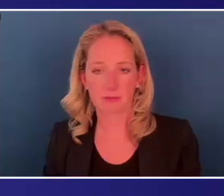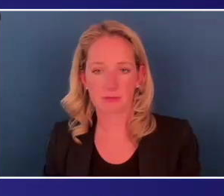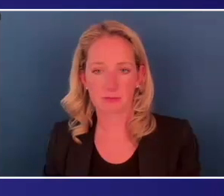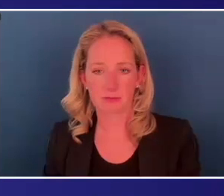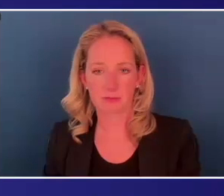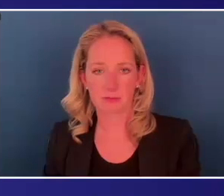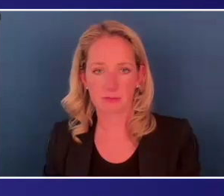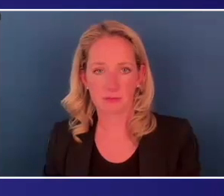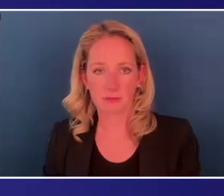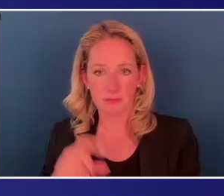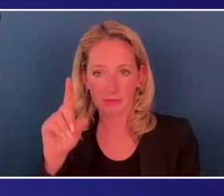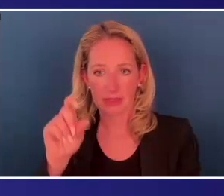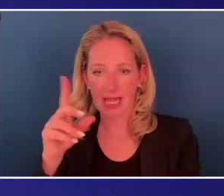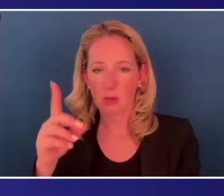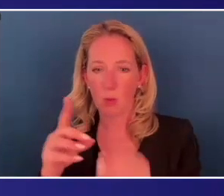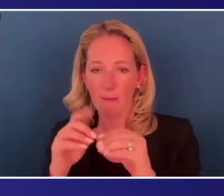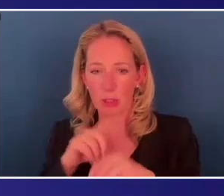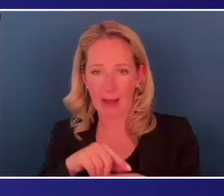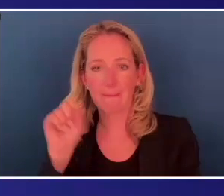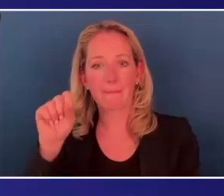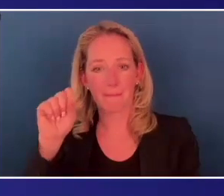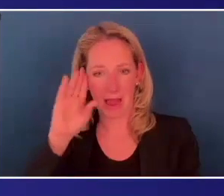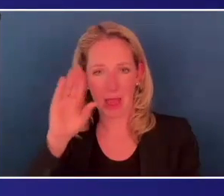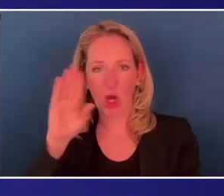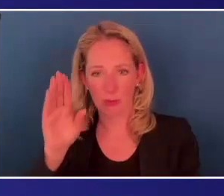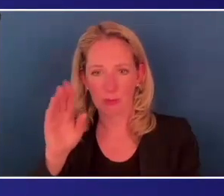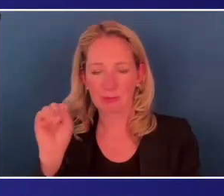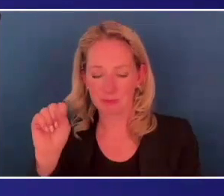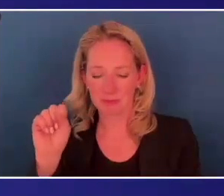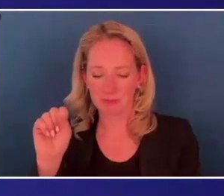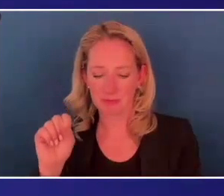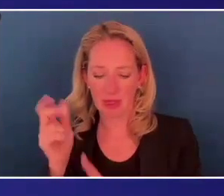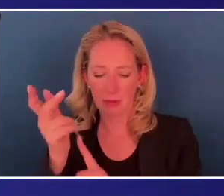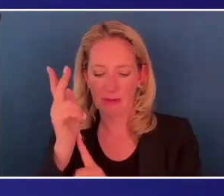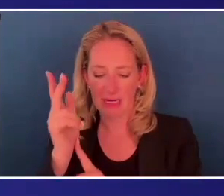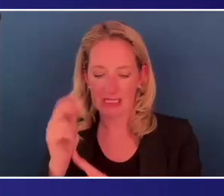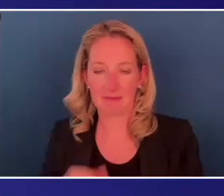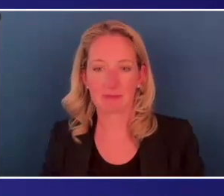Can you test one more time for me? Yes. You have 3ÿmin. Okay, thank you so much.